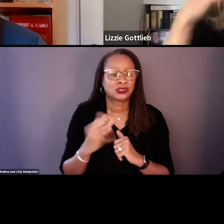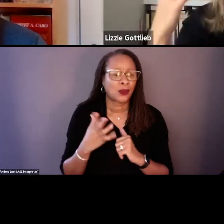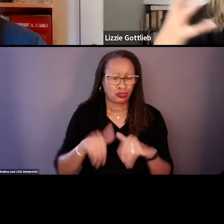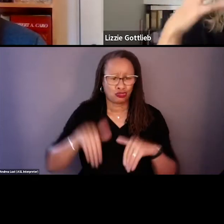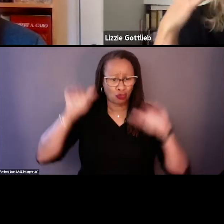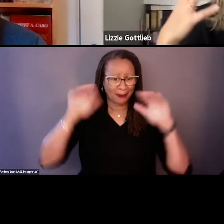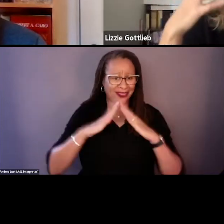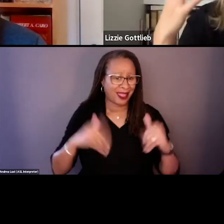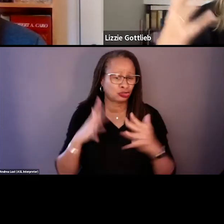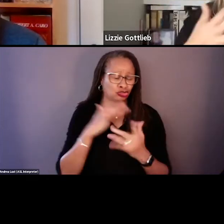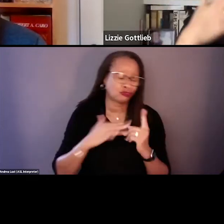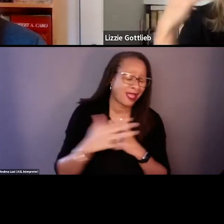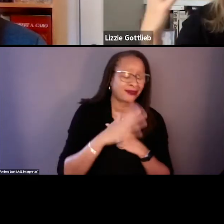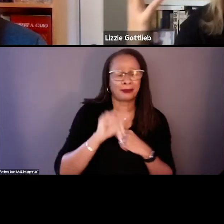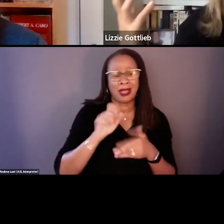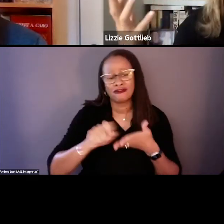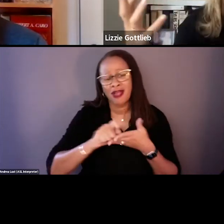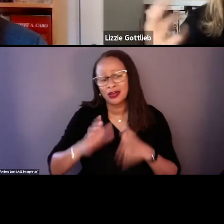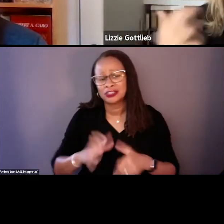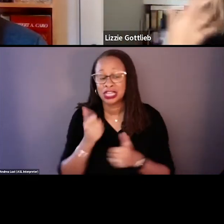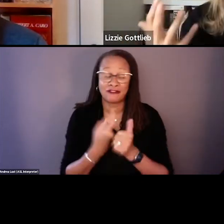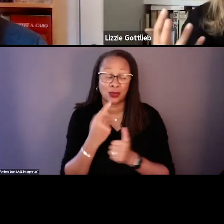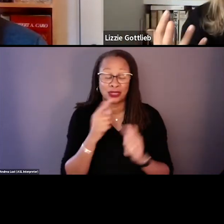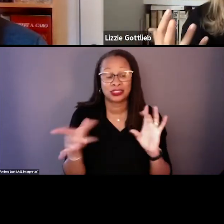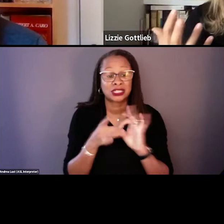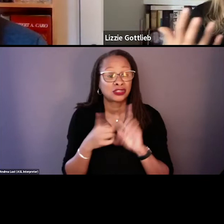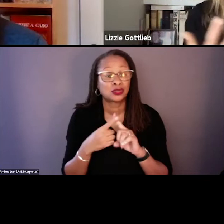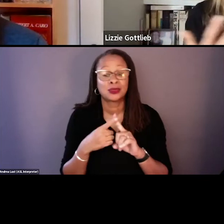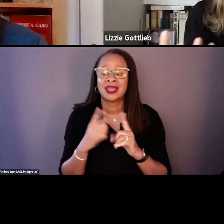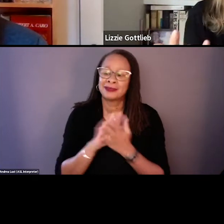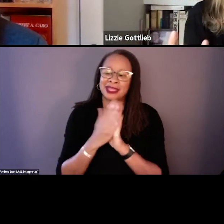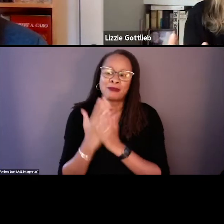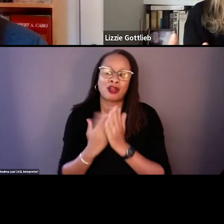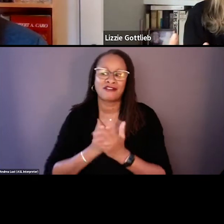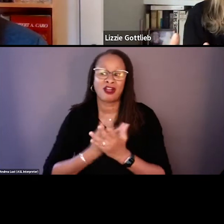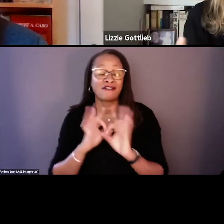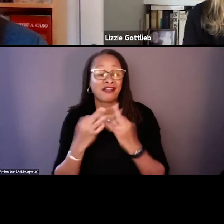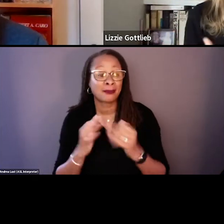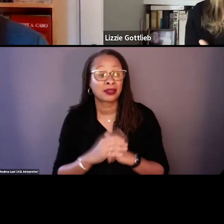surrounded by his writers, and, you know, everybody he was connected to was, like, part of our family.